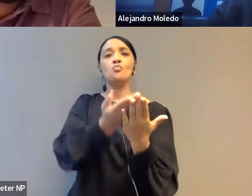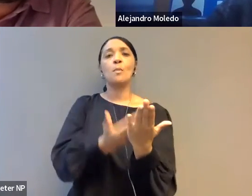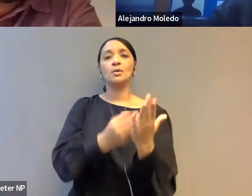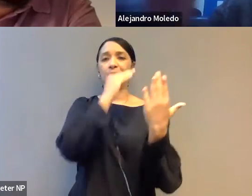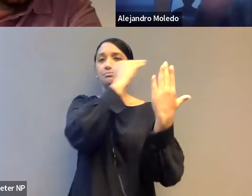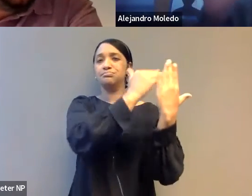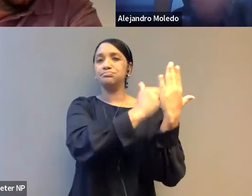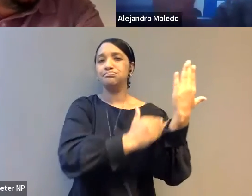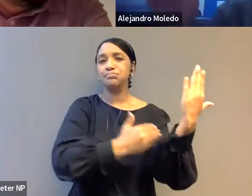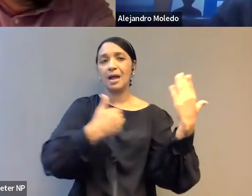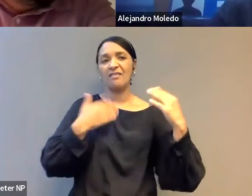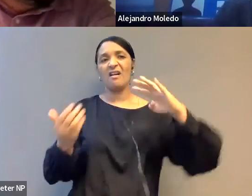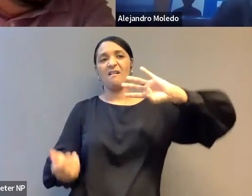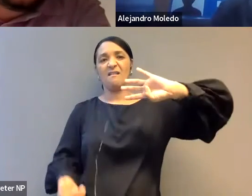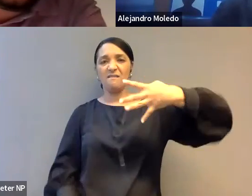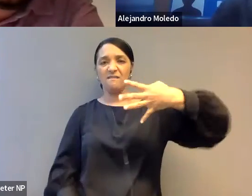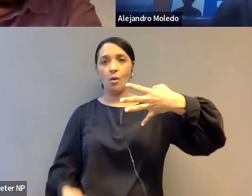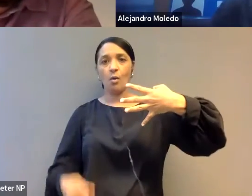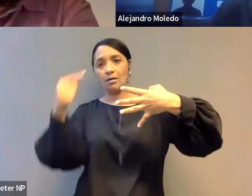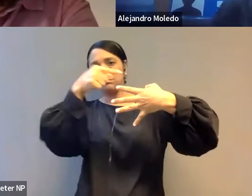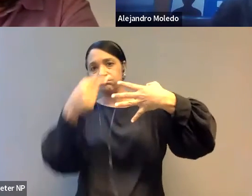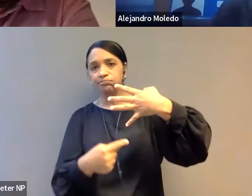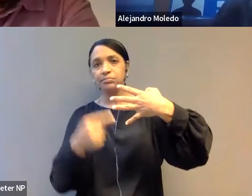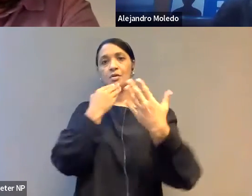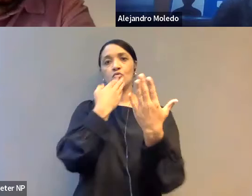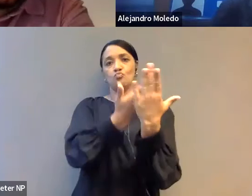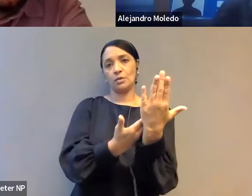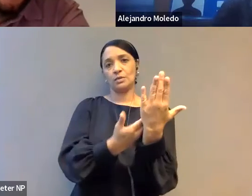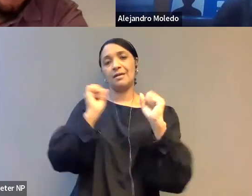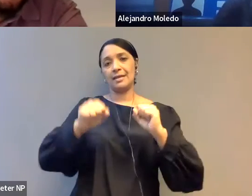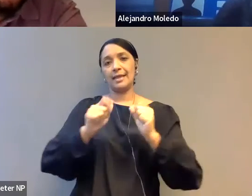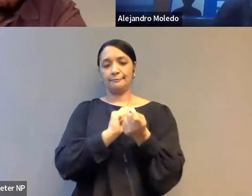with the specific wording they can introduce in the final text.